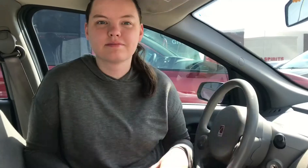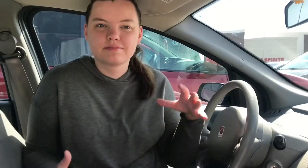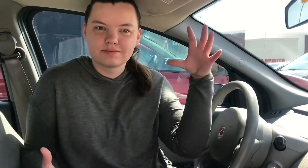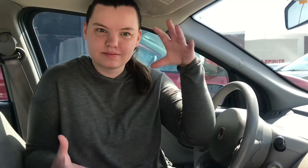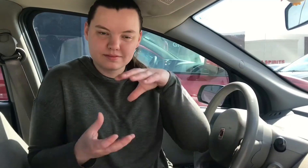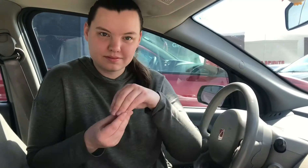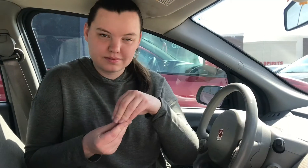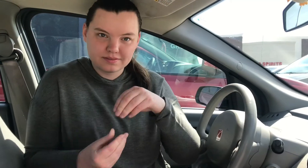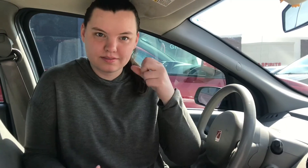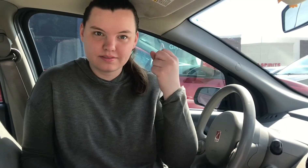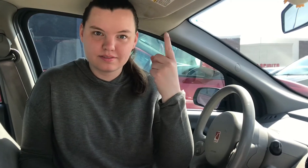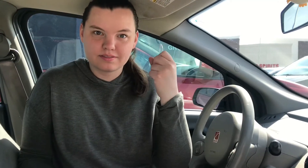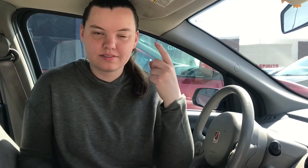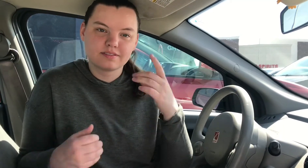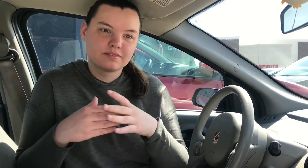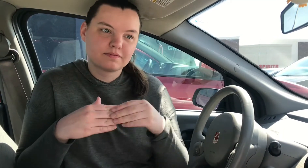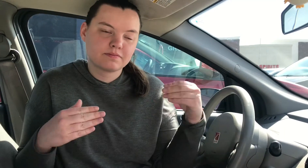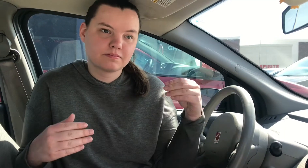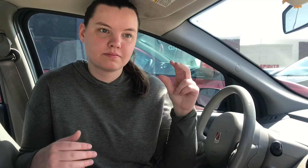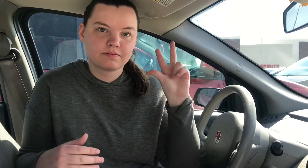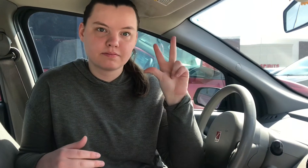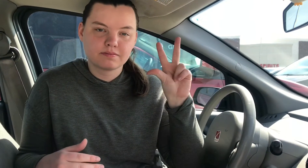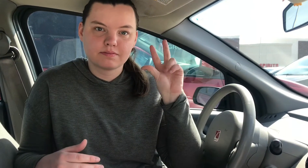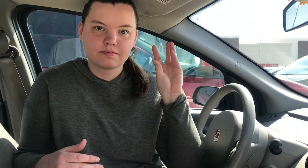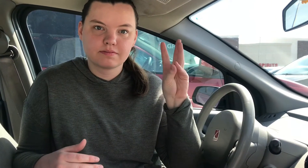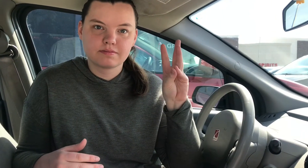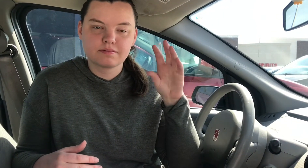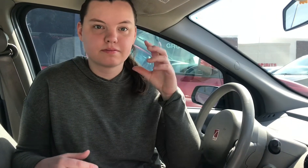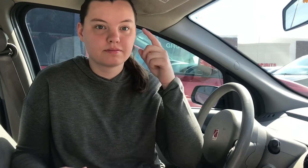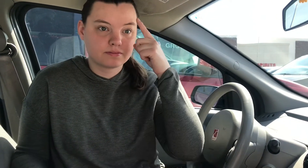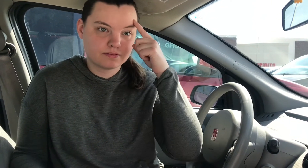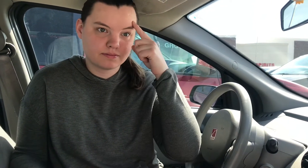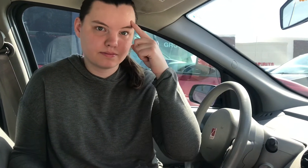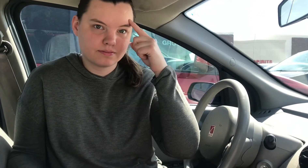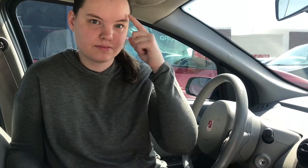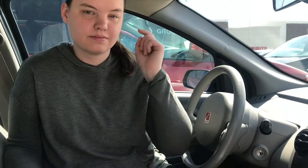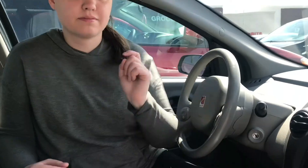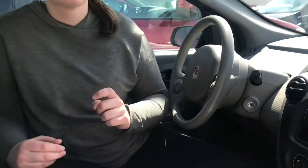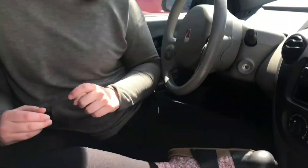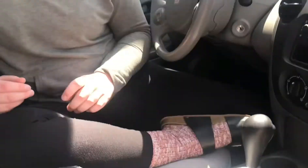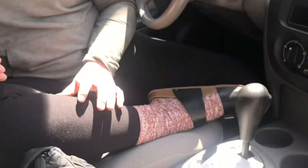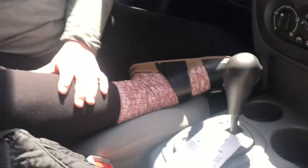The total is $11.36.